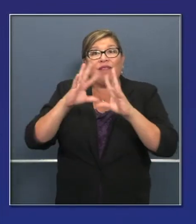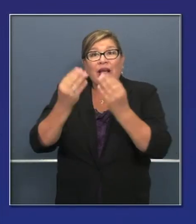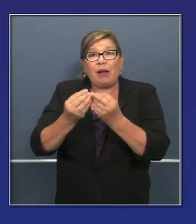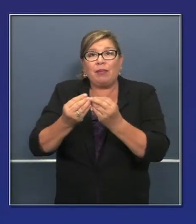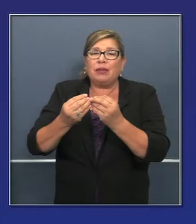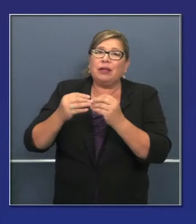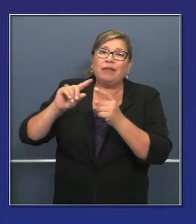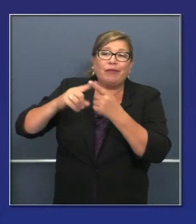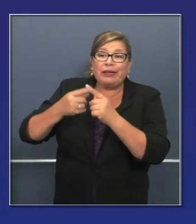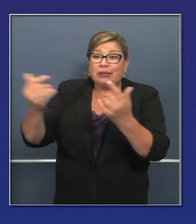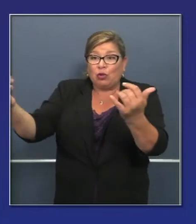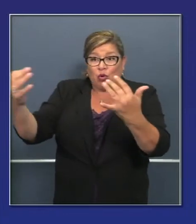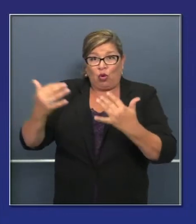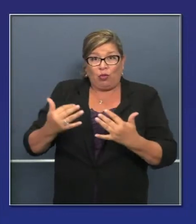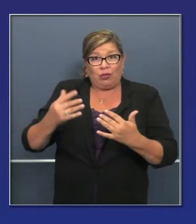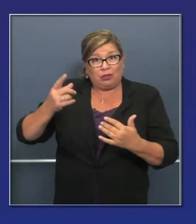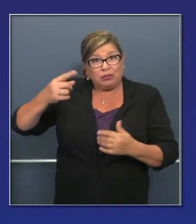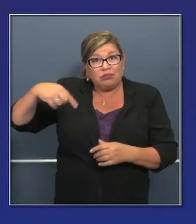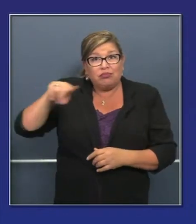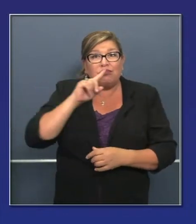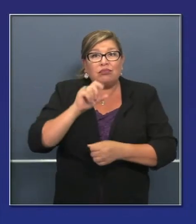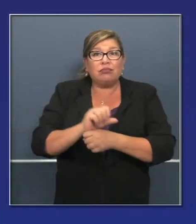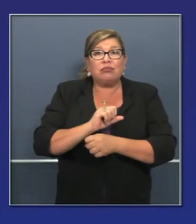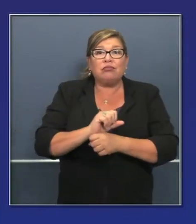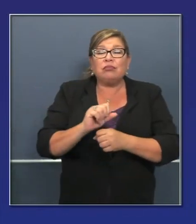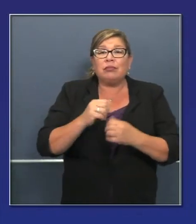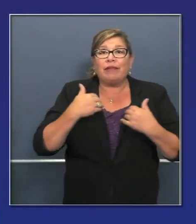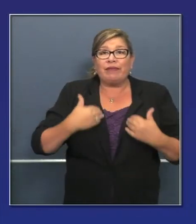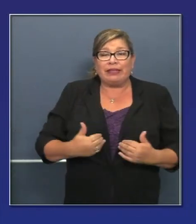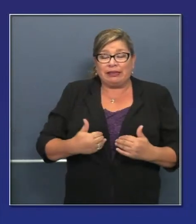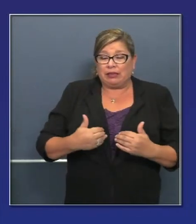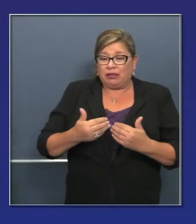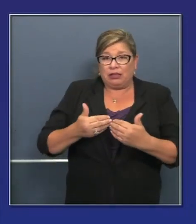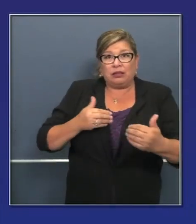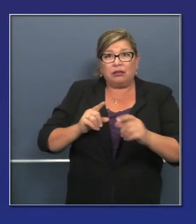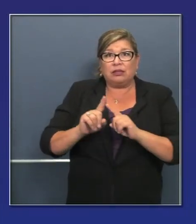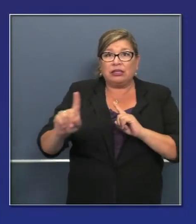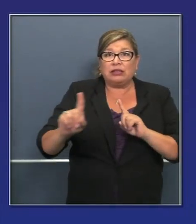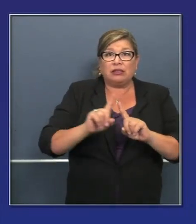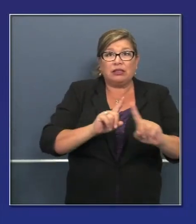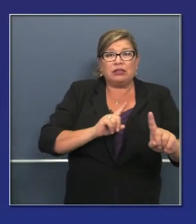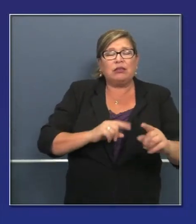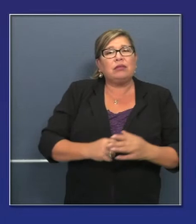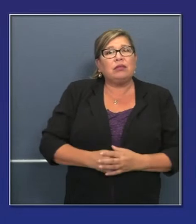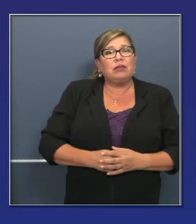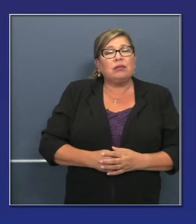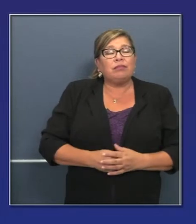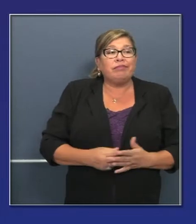over or when you're having a barbecue and you want to say you know what I miss you to your neighbors